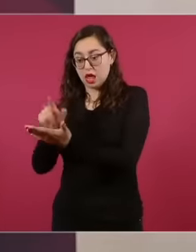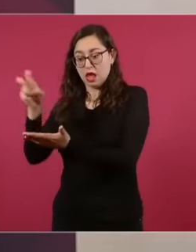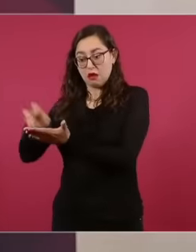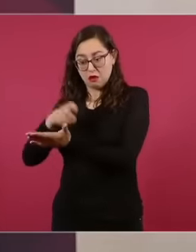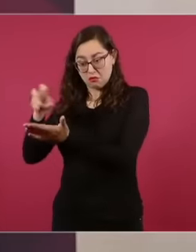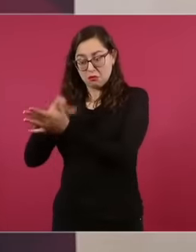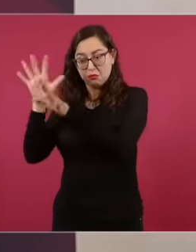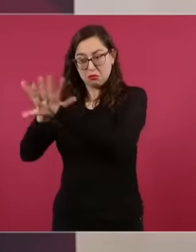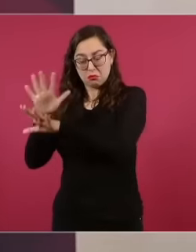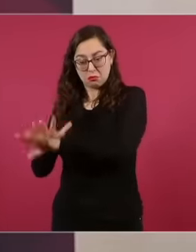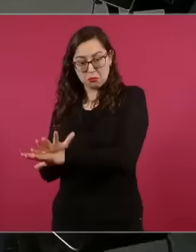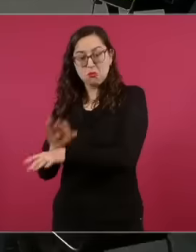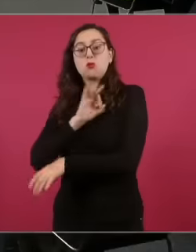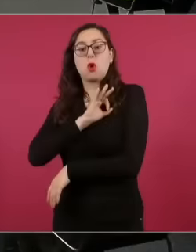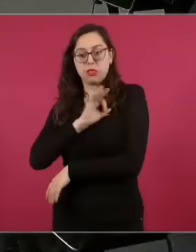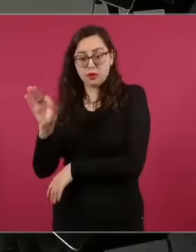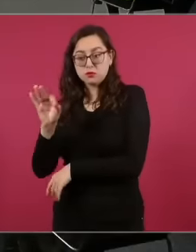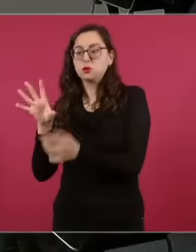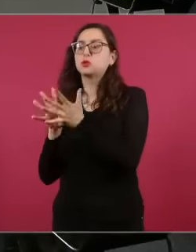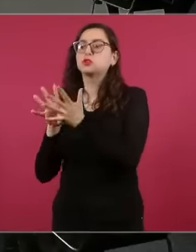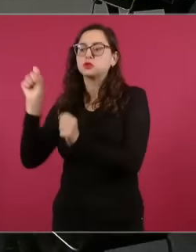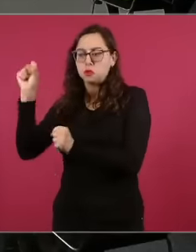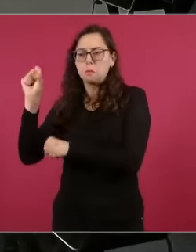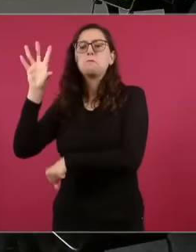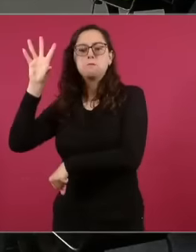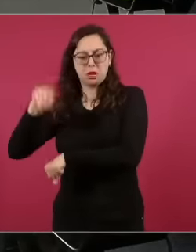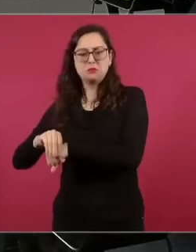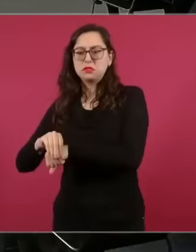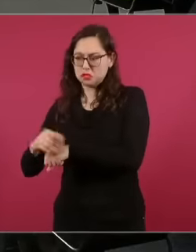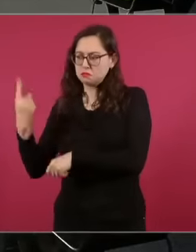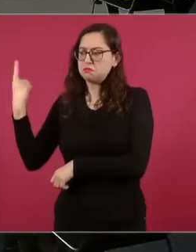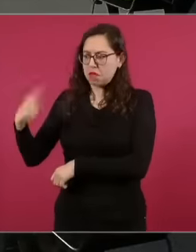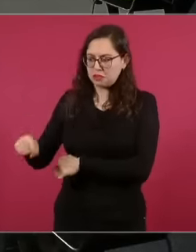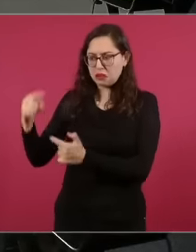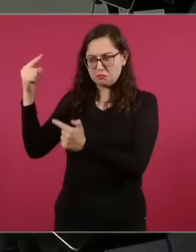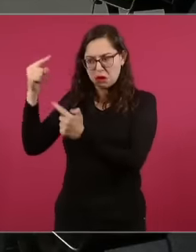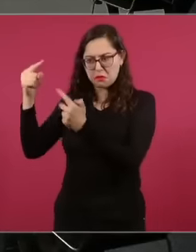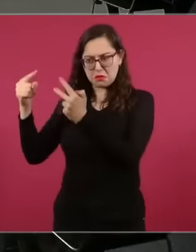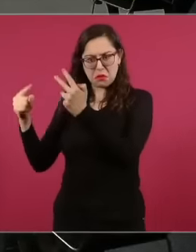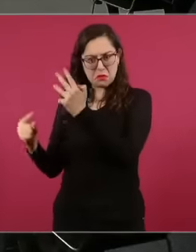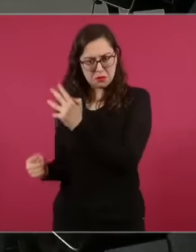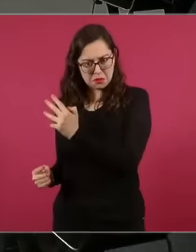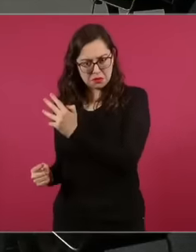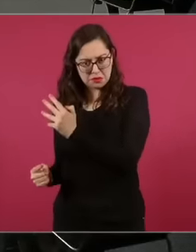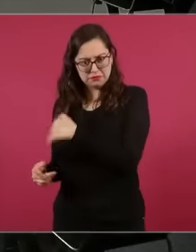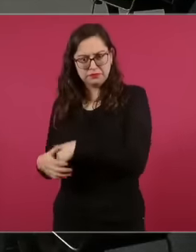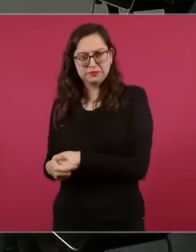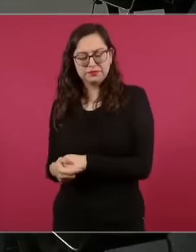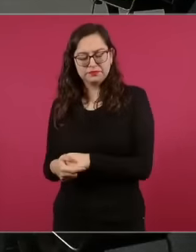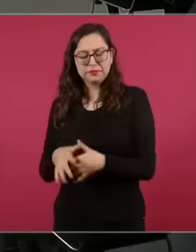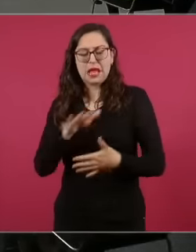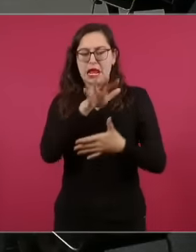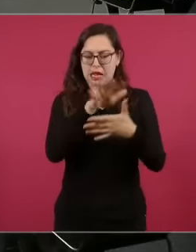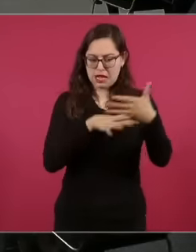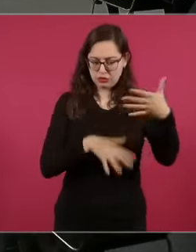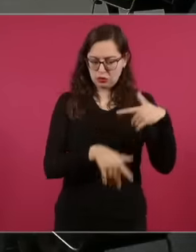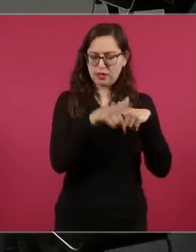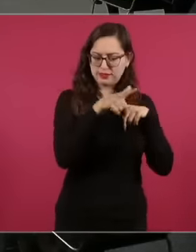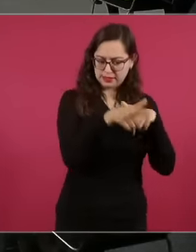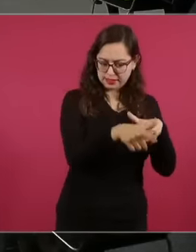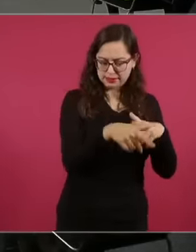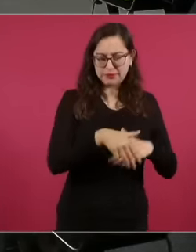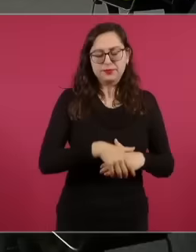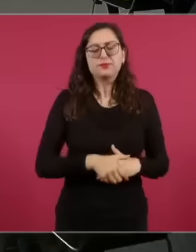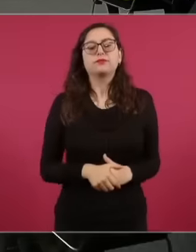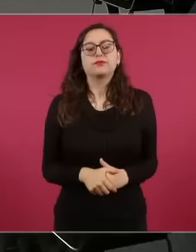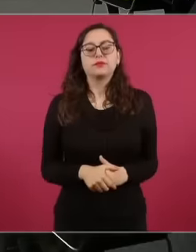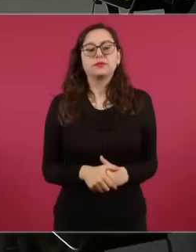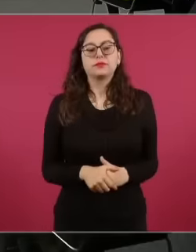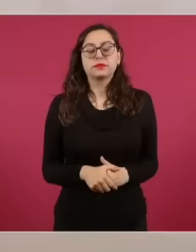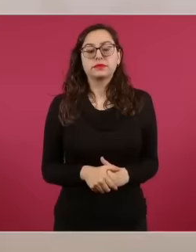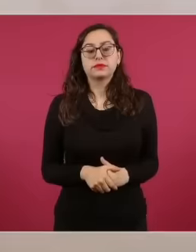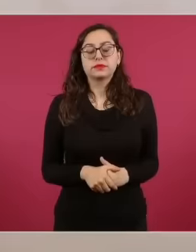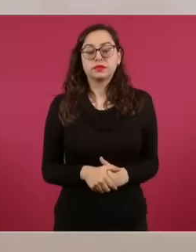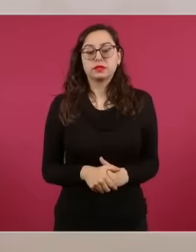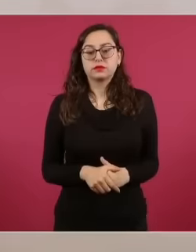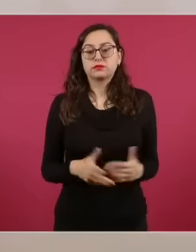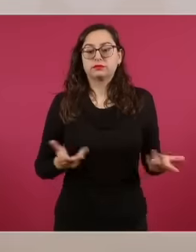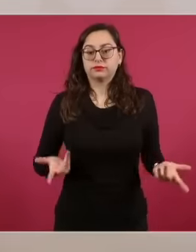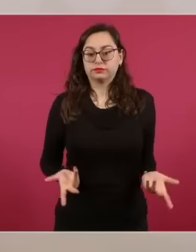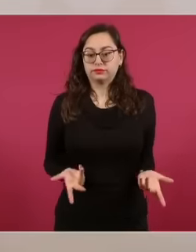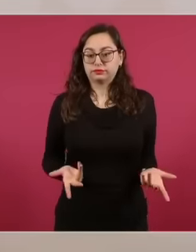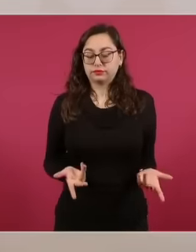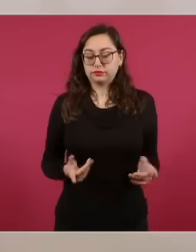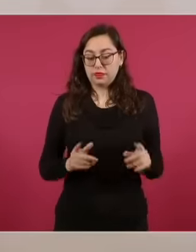Constitution establishes. The government of Mexico is committed to a judicial power that